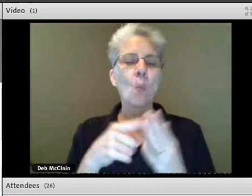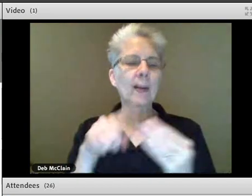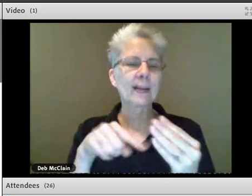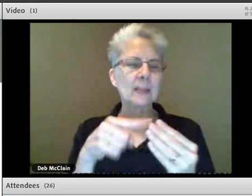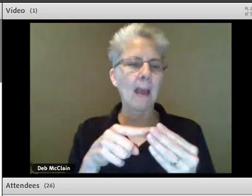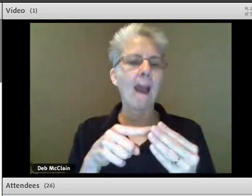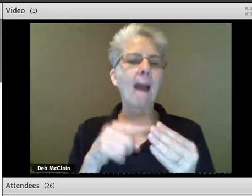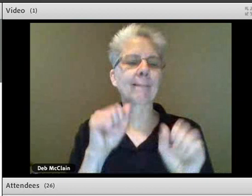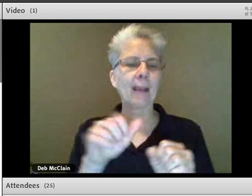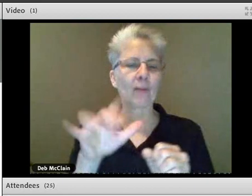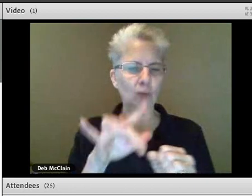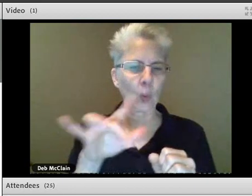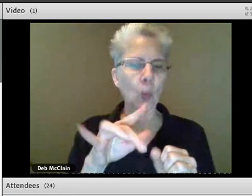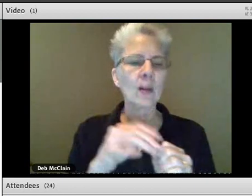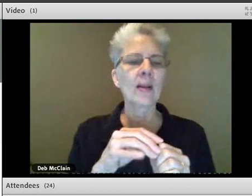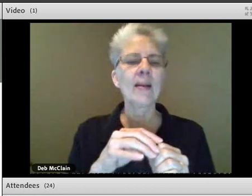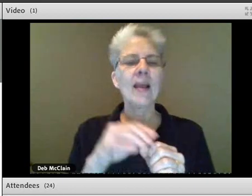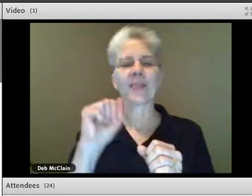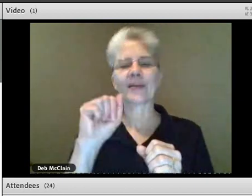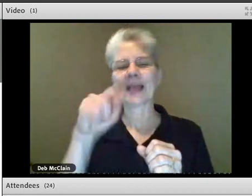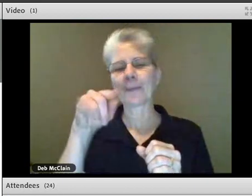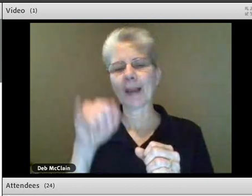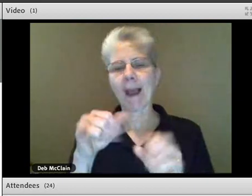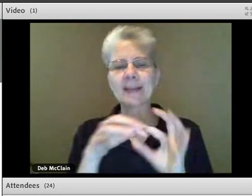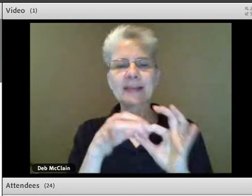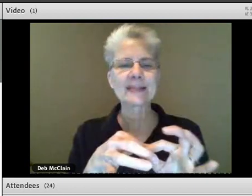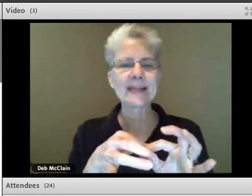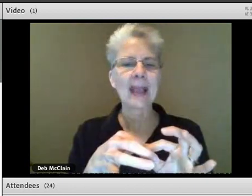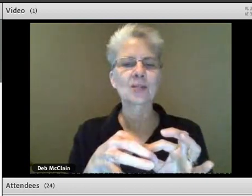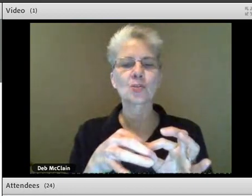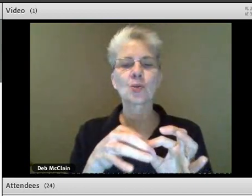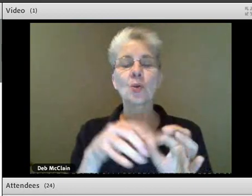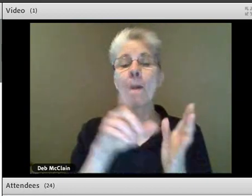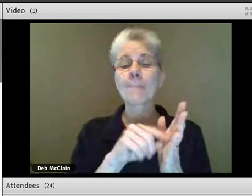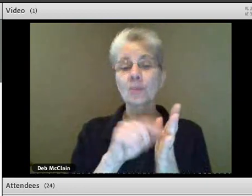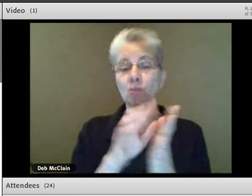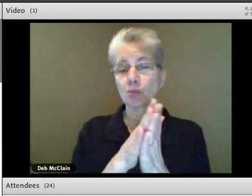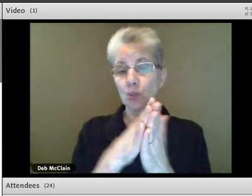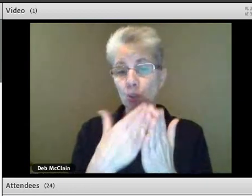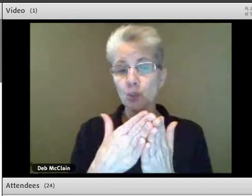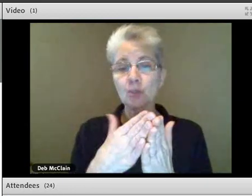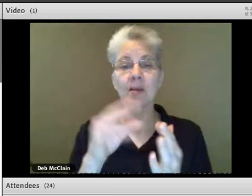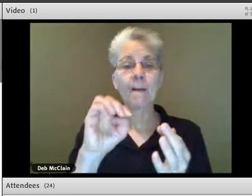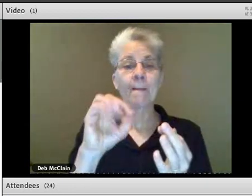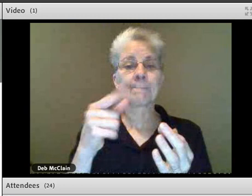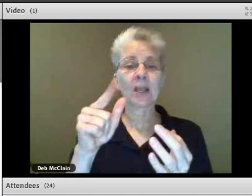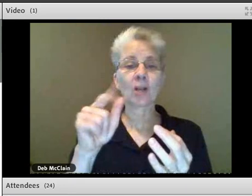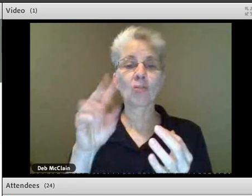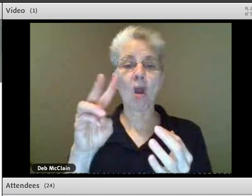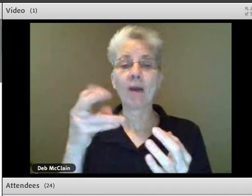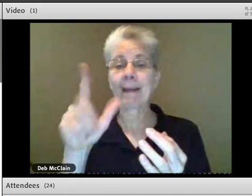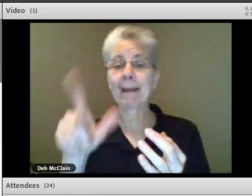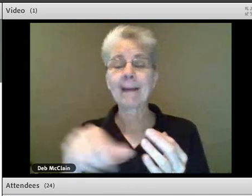And there's tons of APIs that connect to textbook publishers, whether that's McGraw-Hill, Pearson, there's a whole slew of them, and they all can usually connect